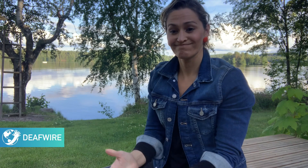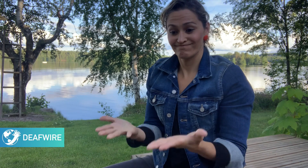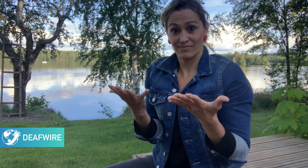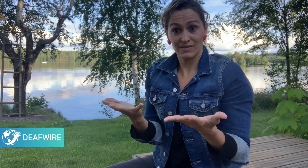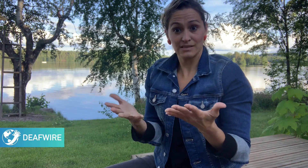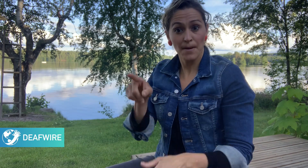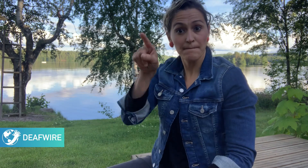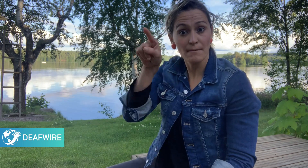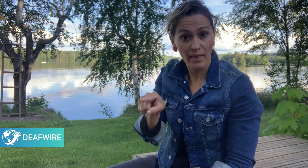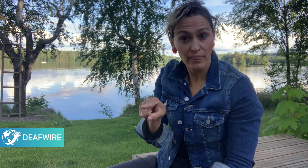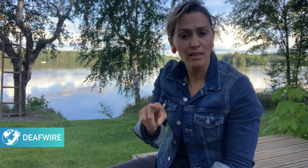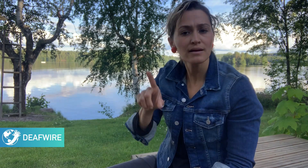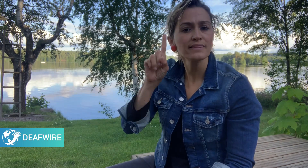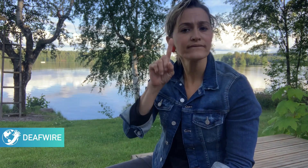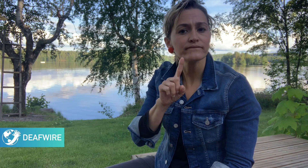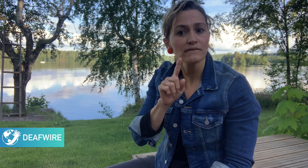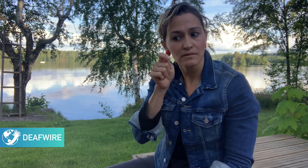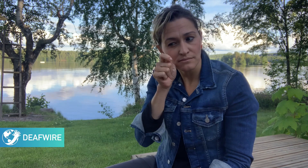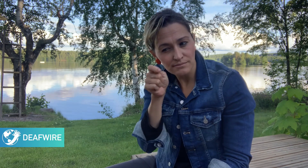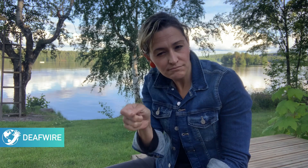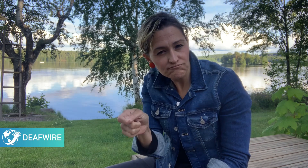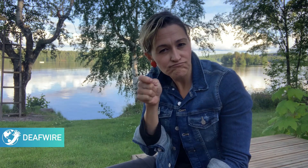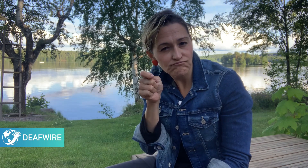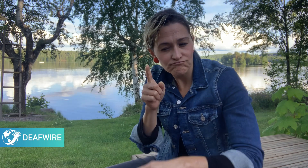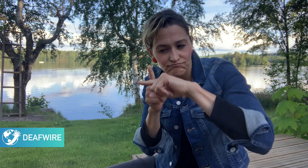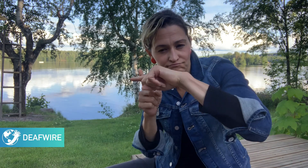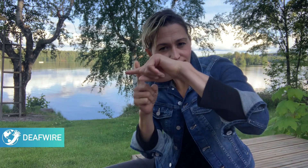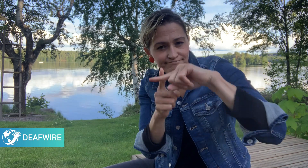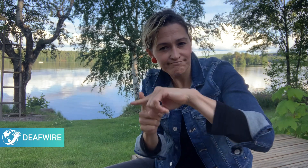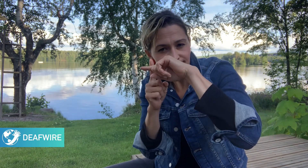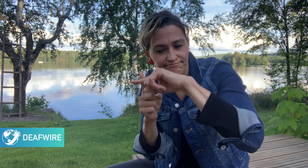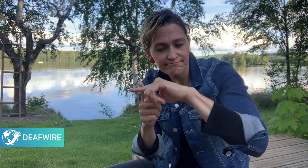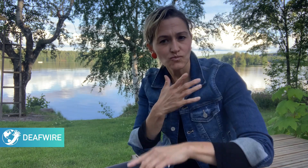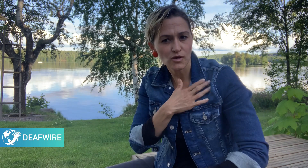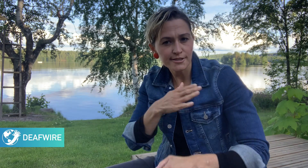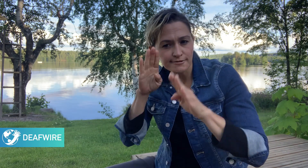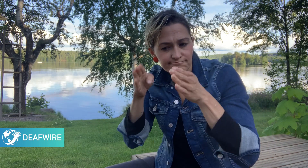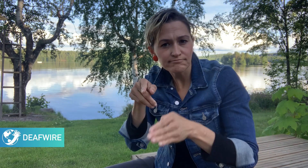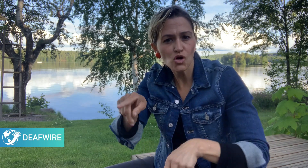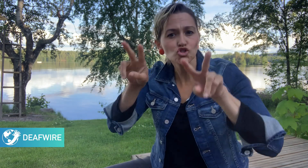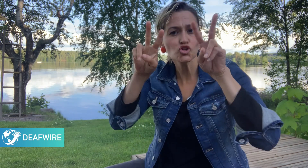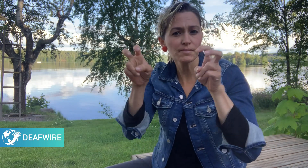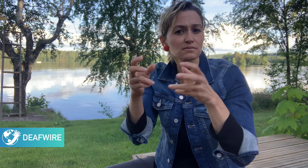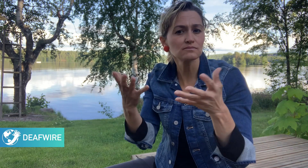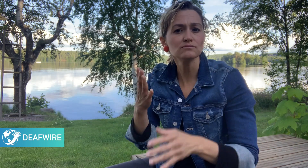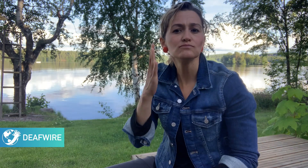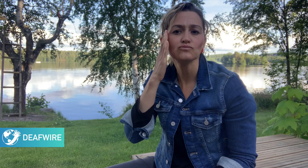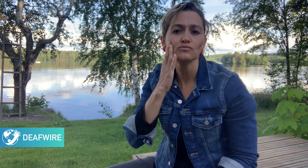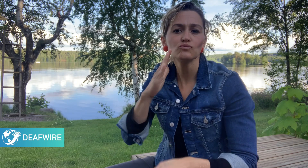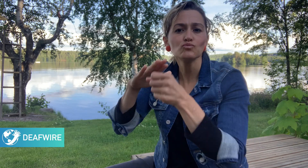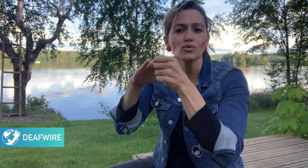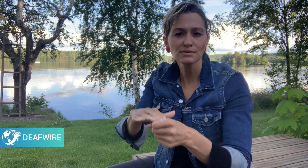This month, DeafGPS focuses on Racism within